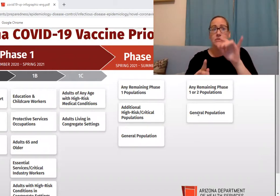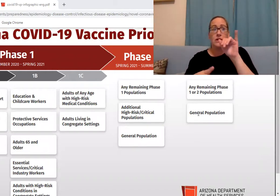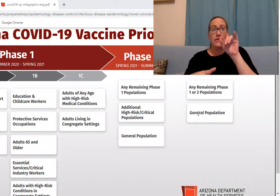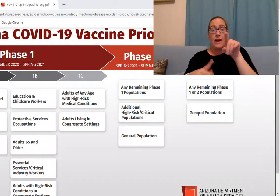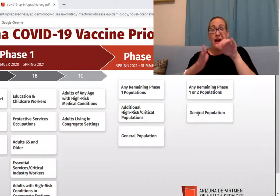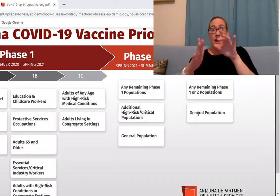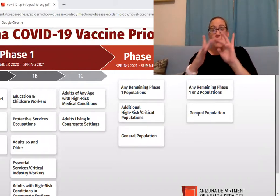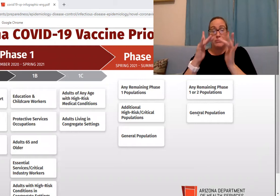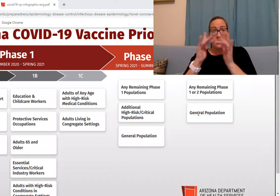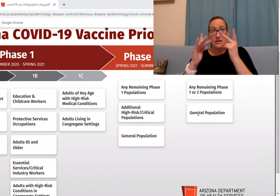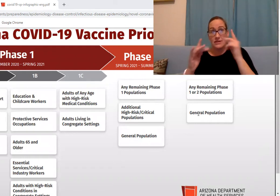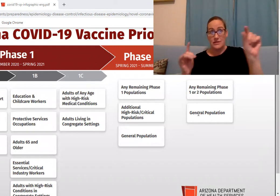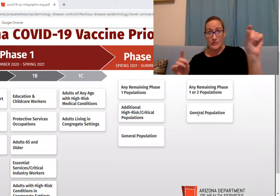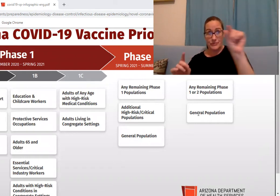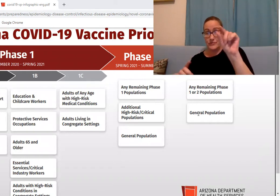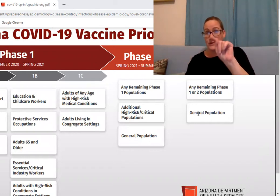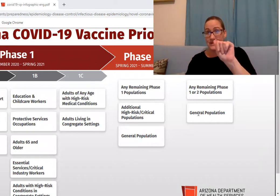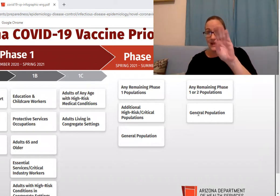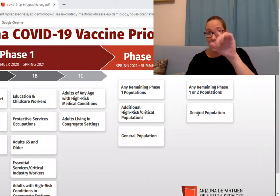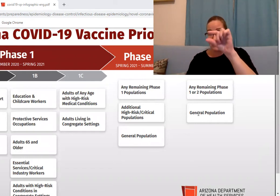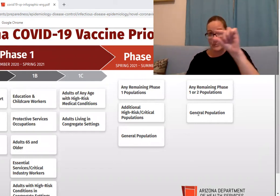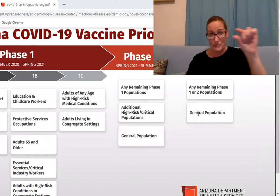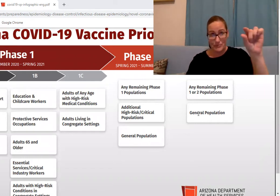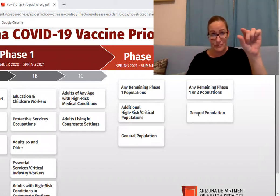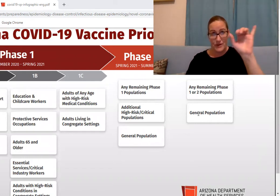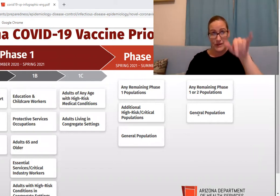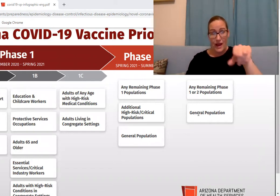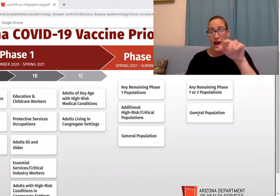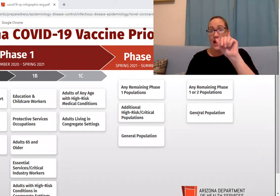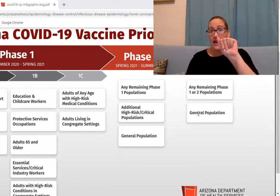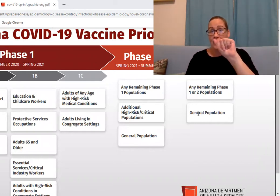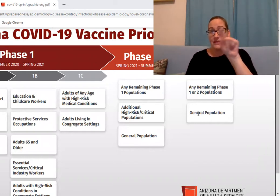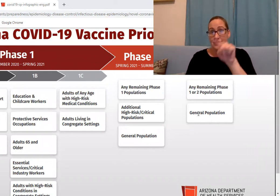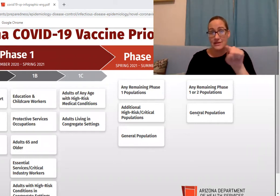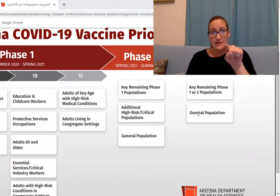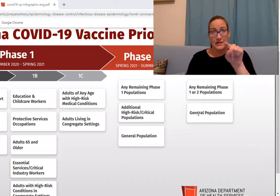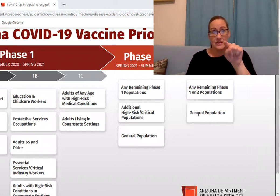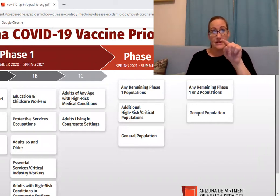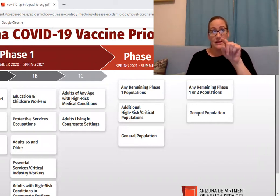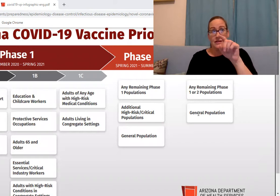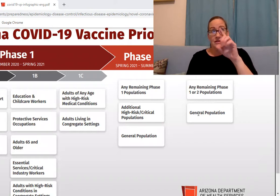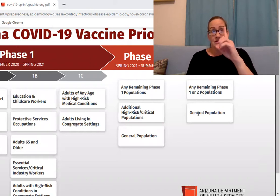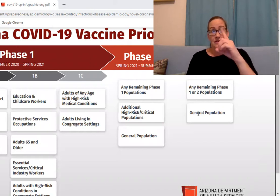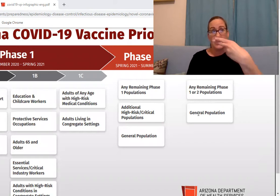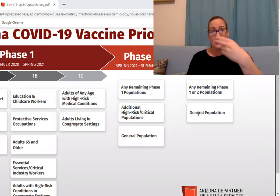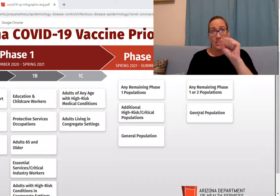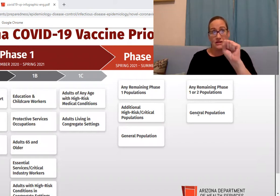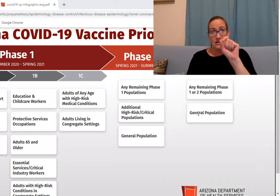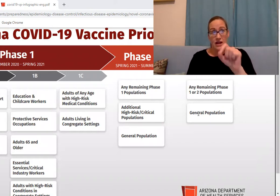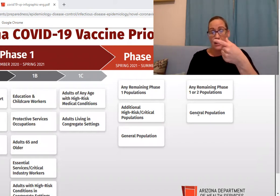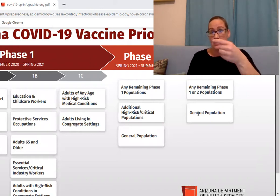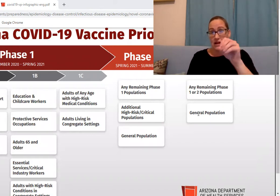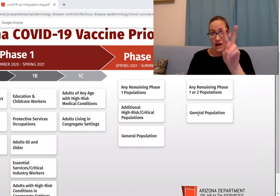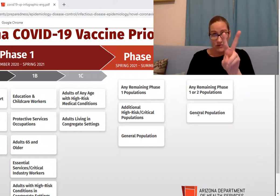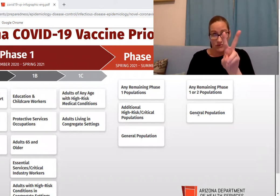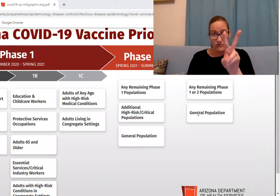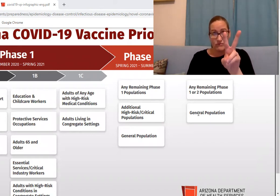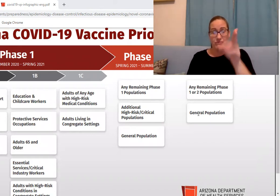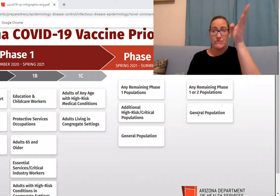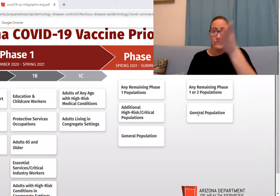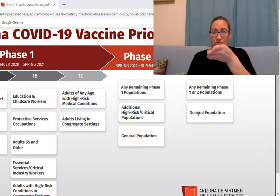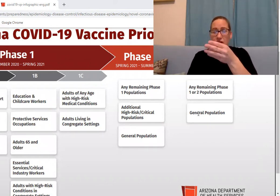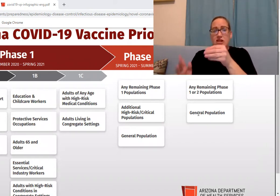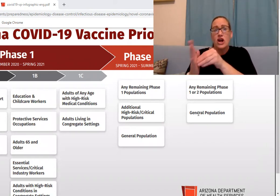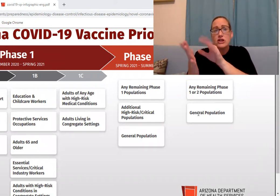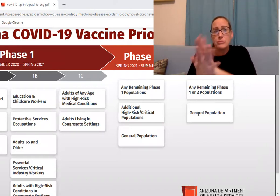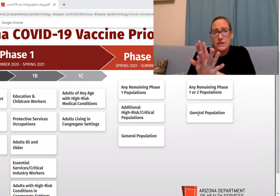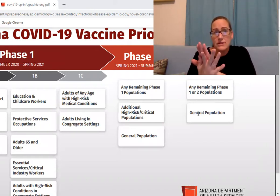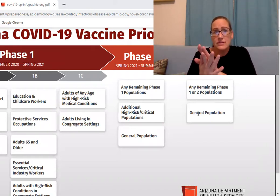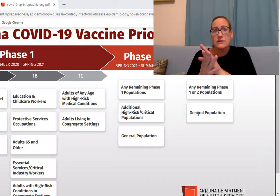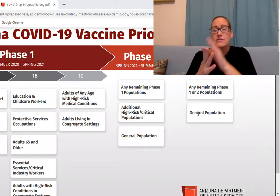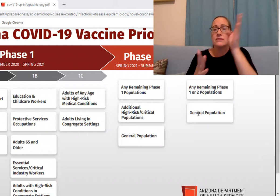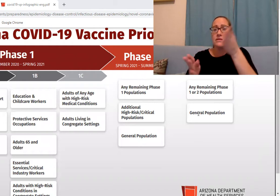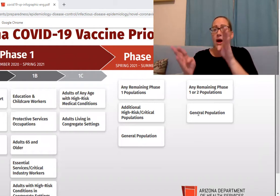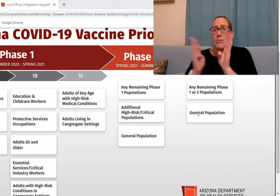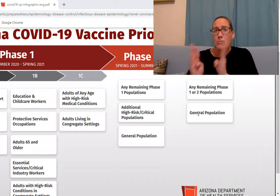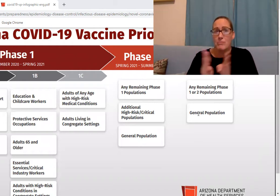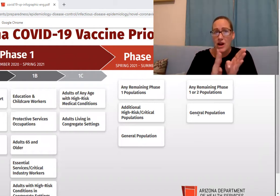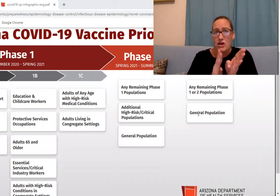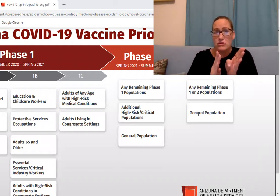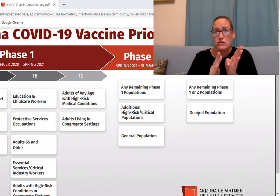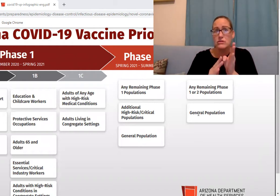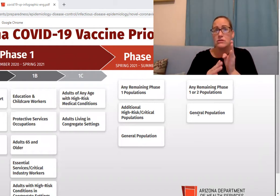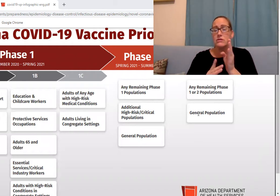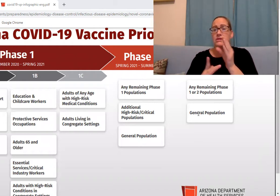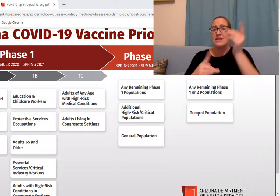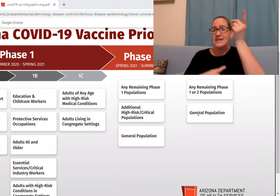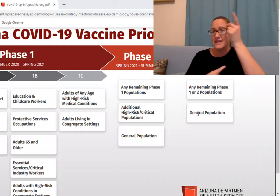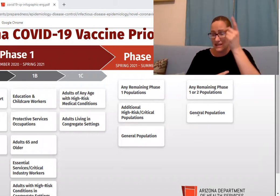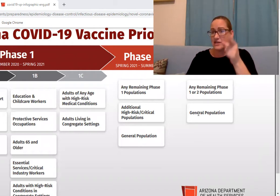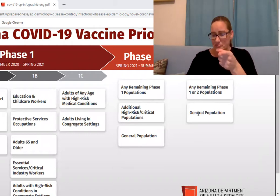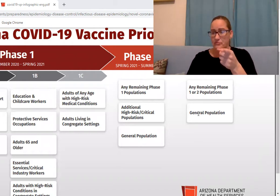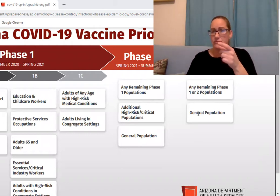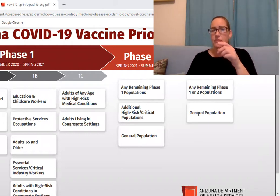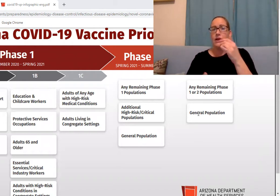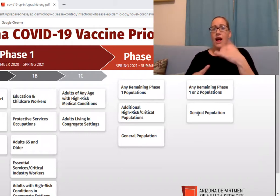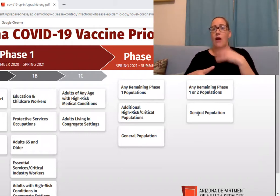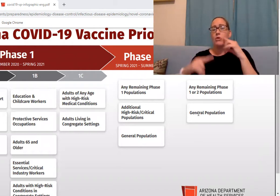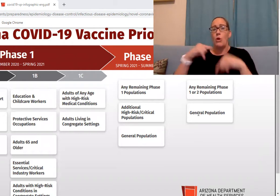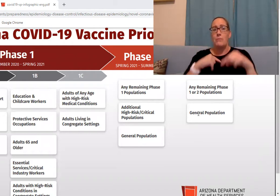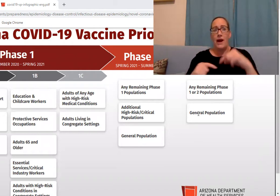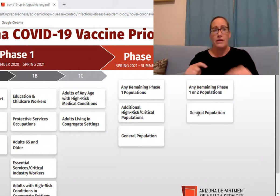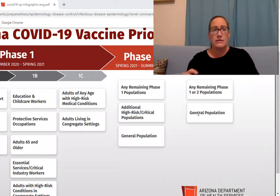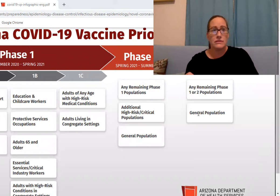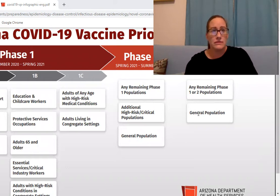You see the link in web address near tabs: azdhs.gov/documents/preparedness disease--I will go back to the previous page.